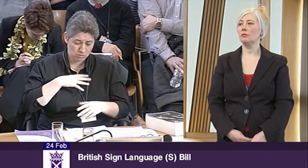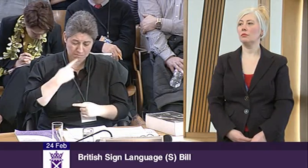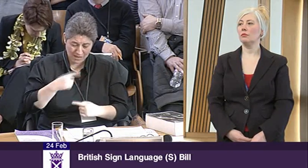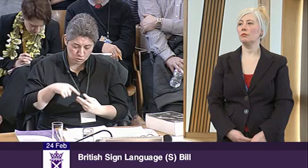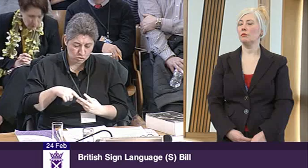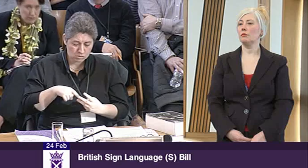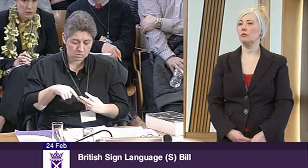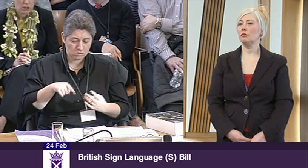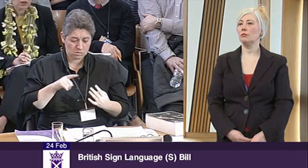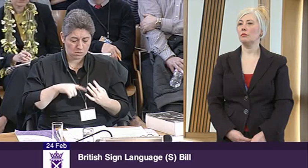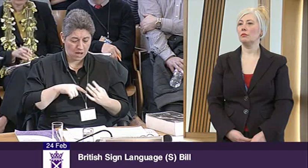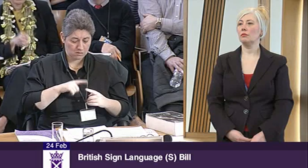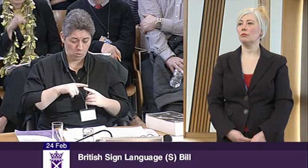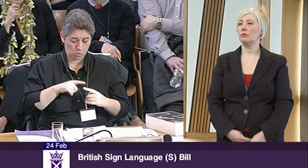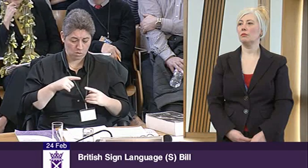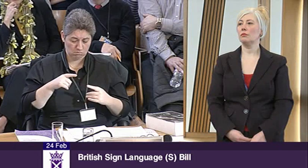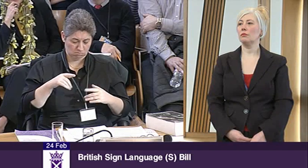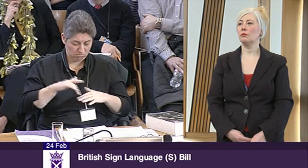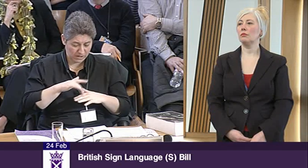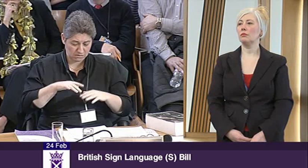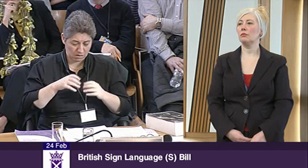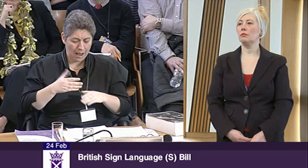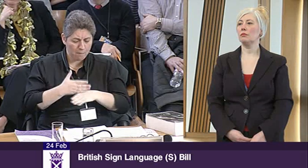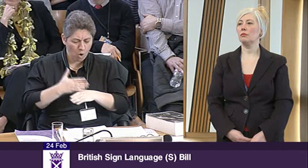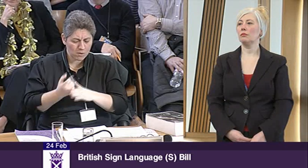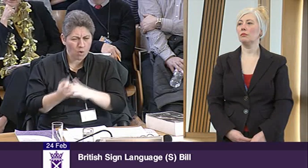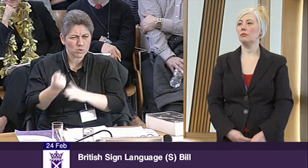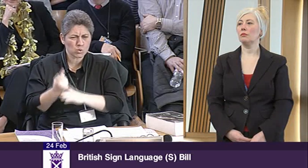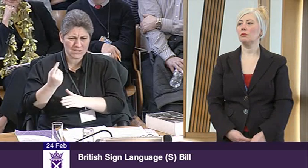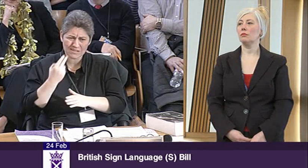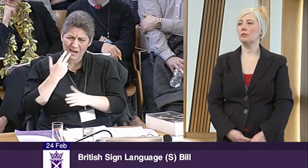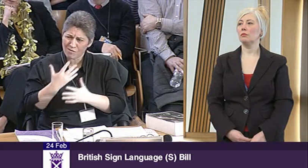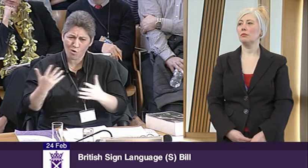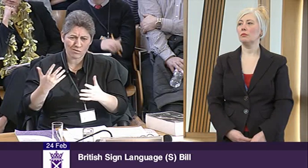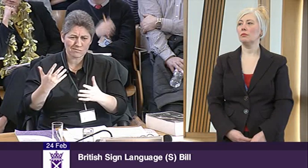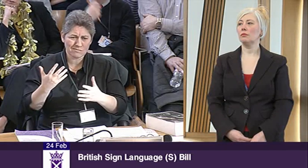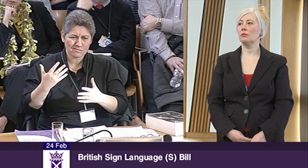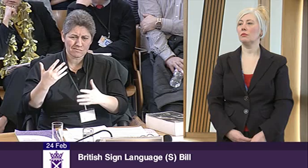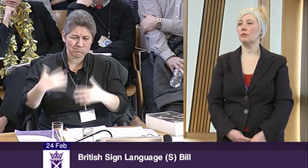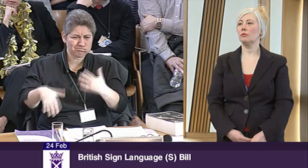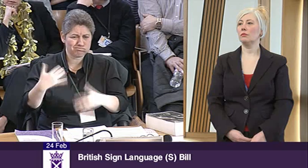we have growing mental health issues and we do not have competent councillors. The employment